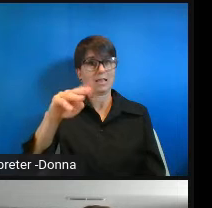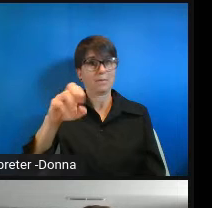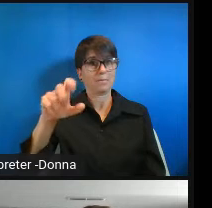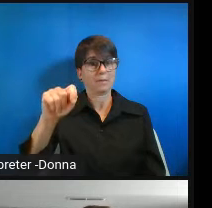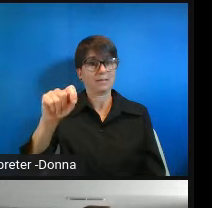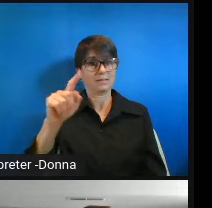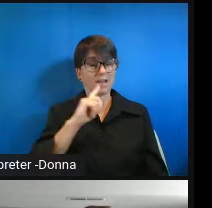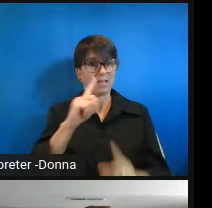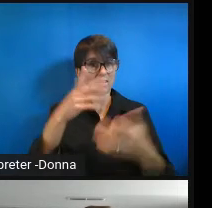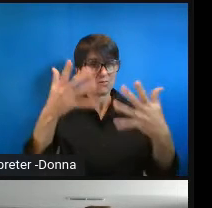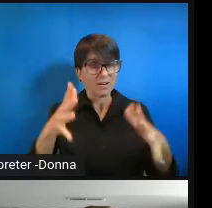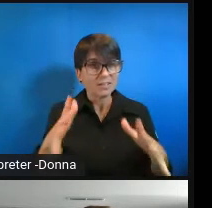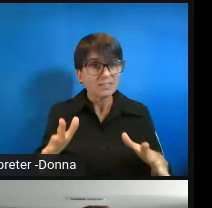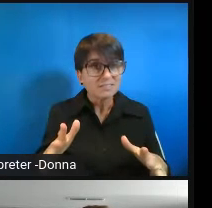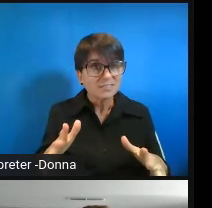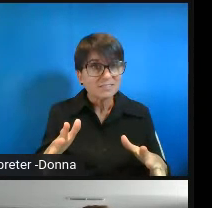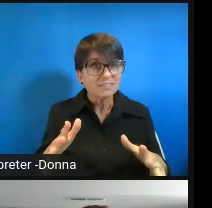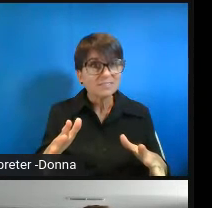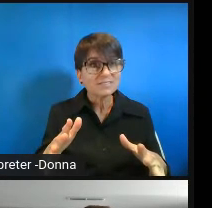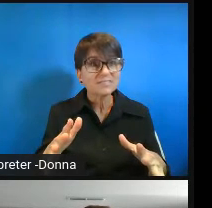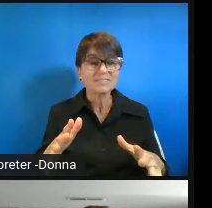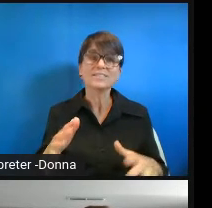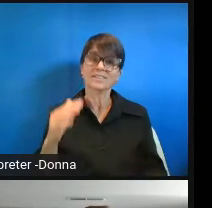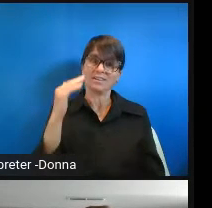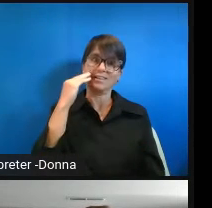Unfortunately, the implementation between browsers